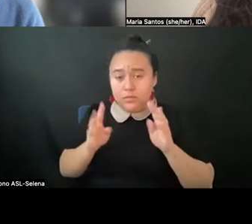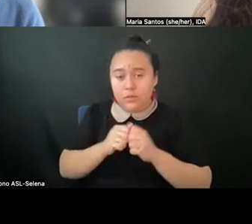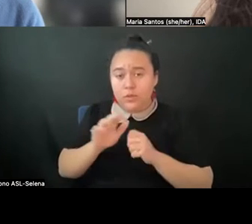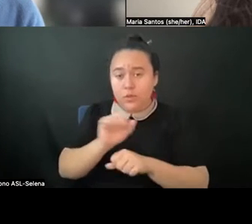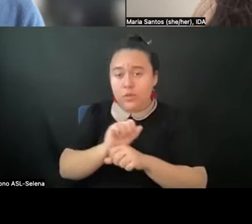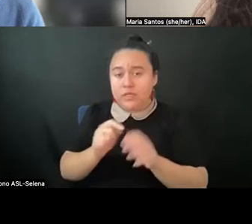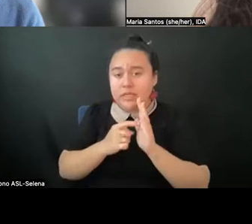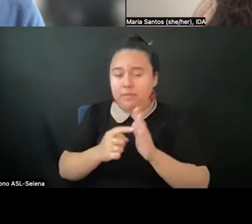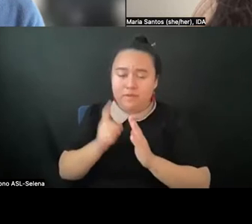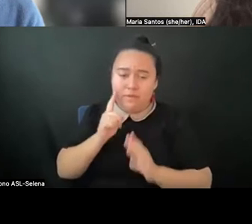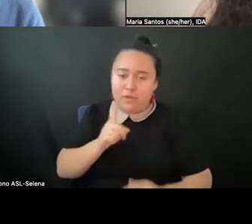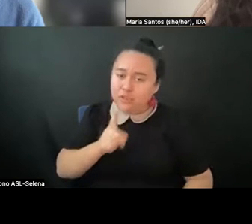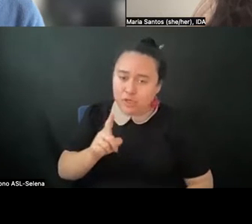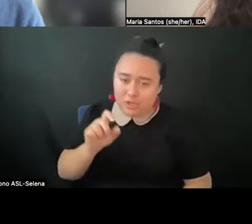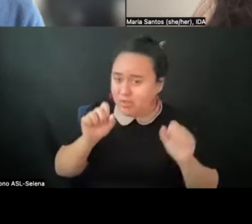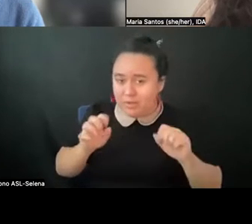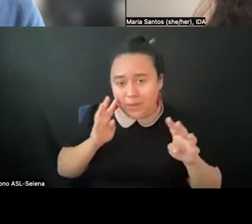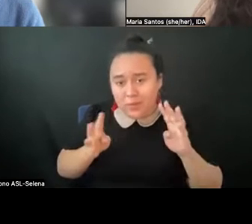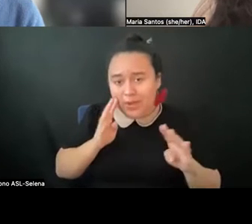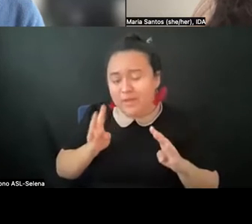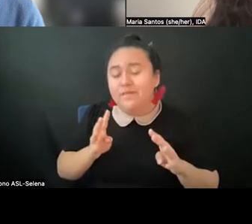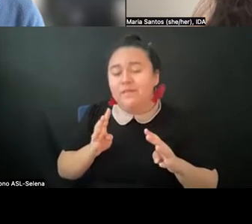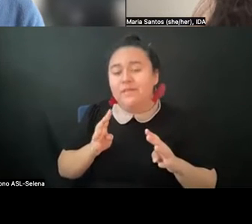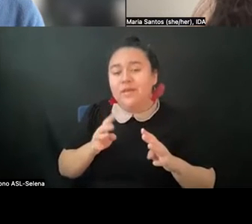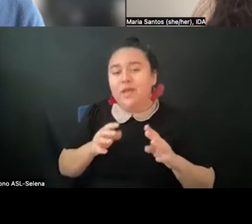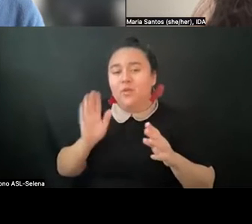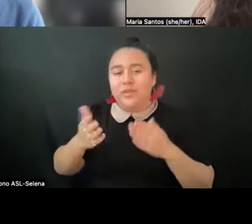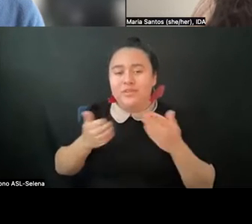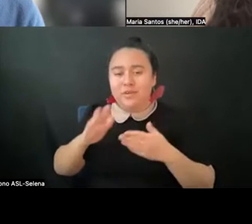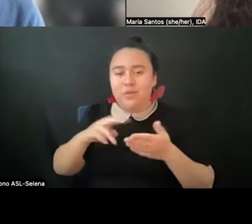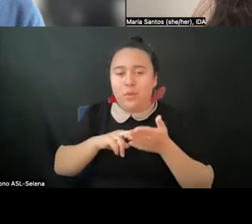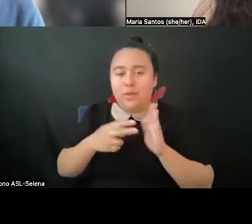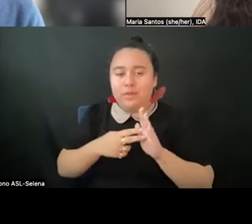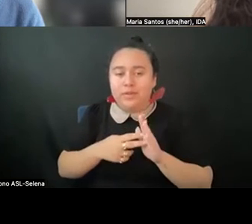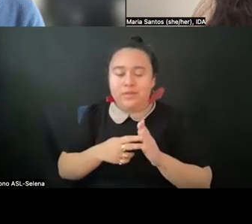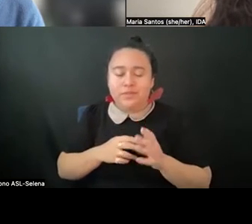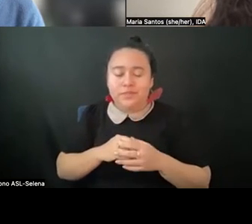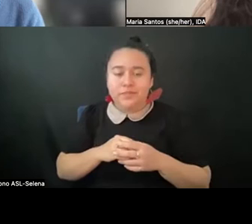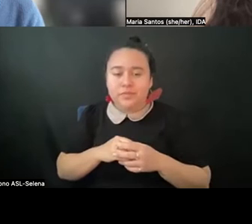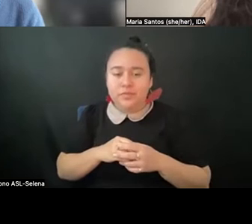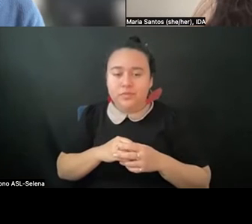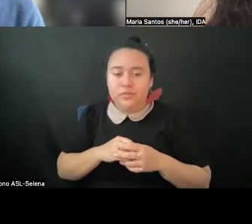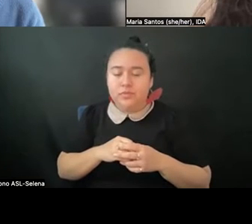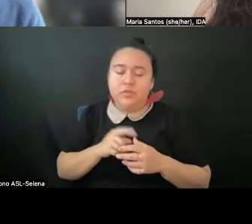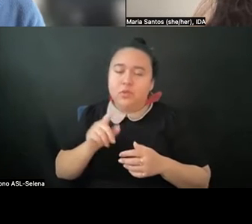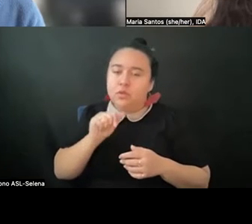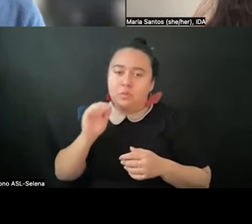And that could potentially serve your purpose if you have -- I guess I would just say don't be shy with the work sample and don't be shy to let people --